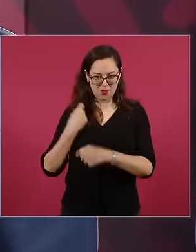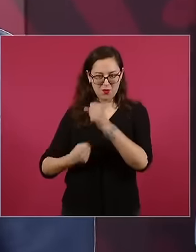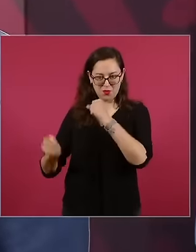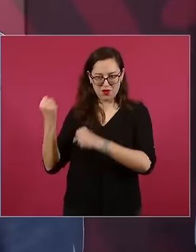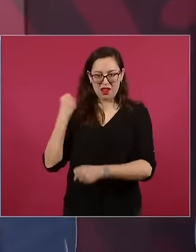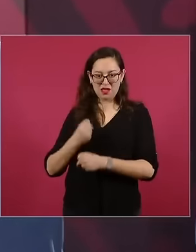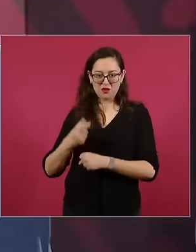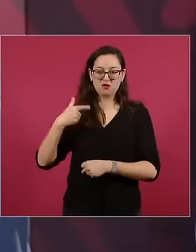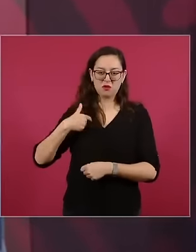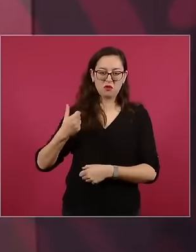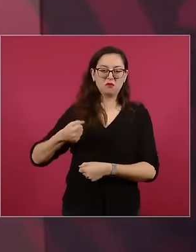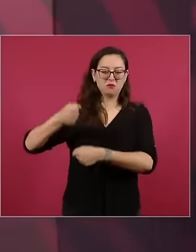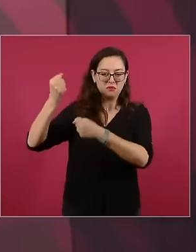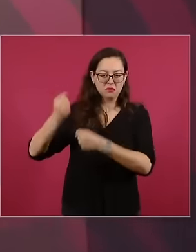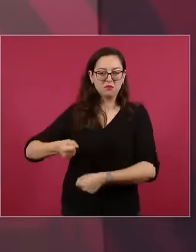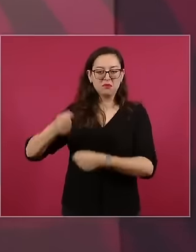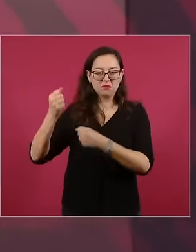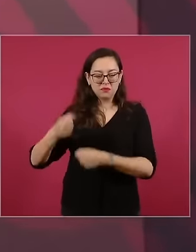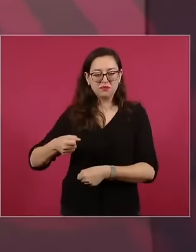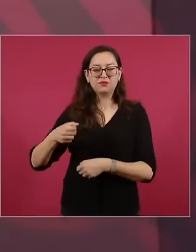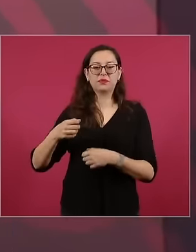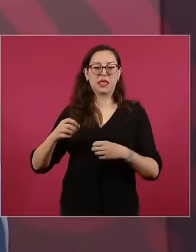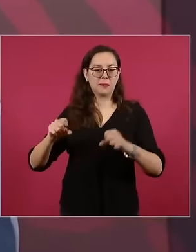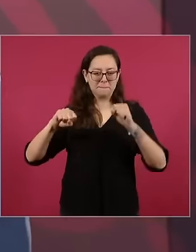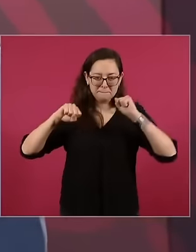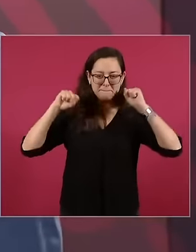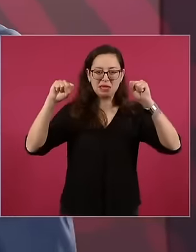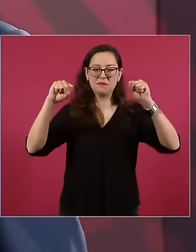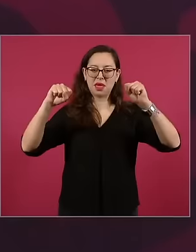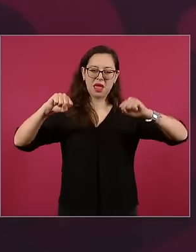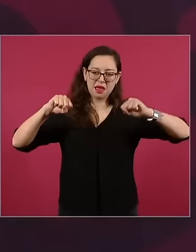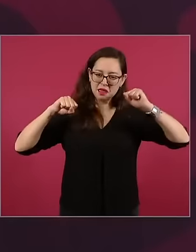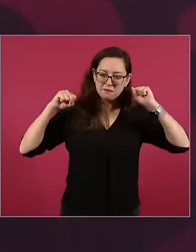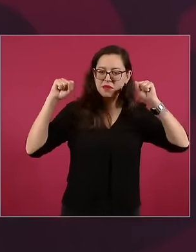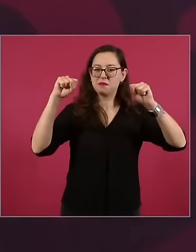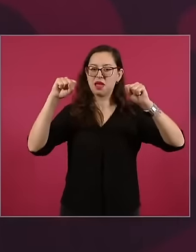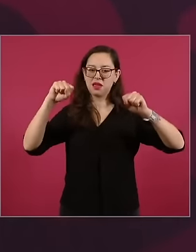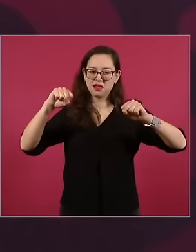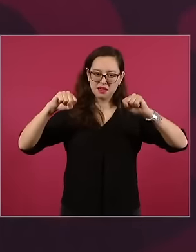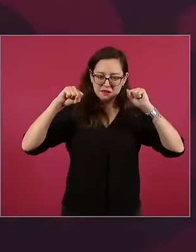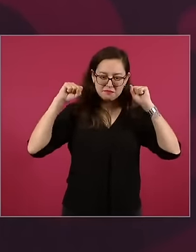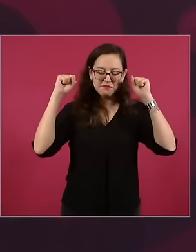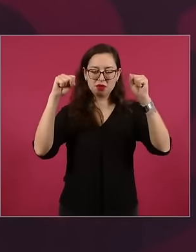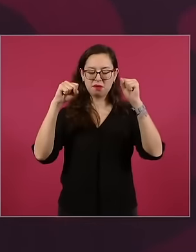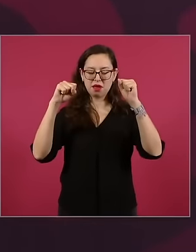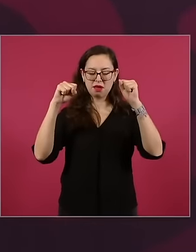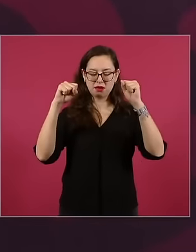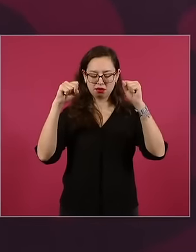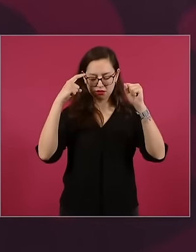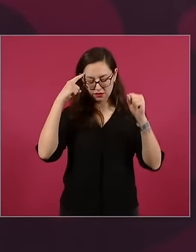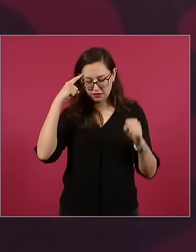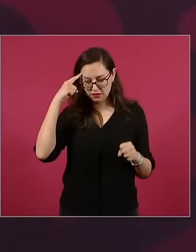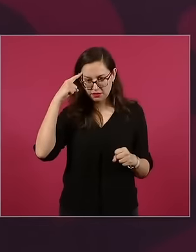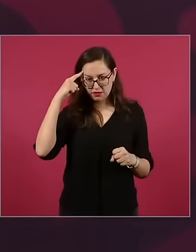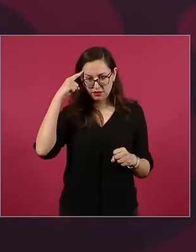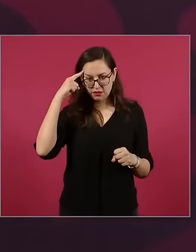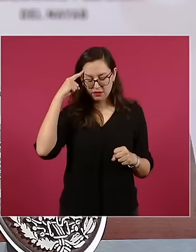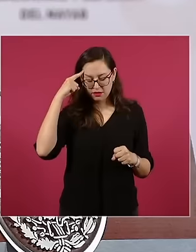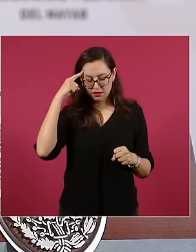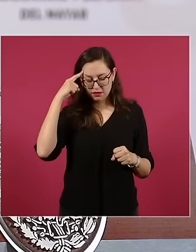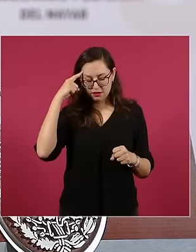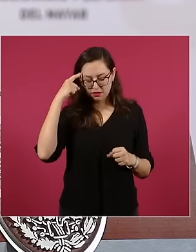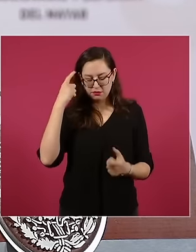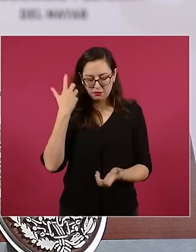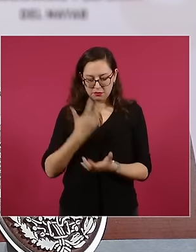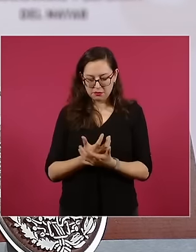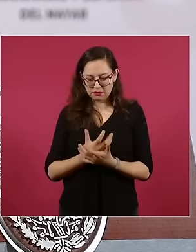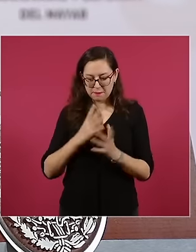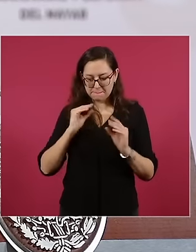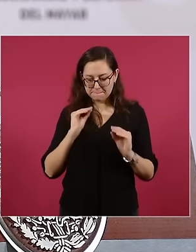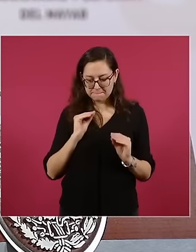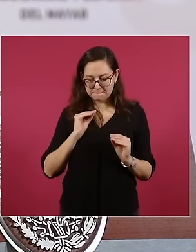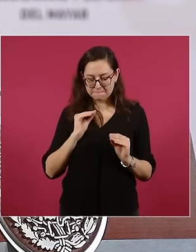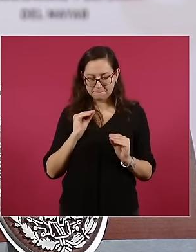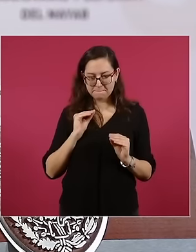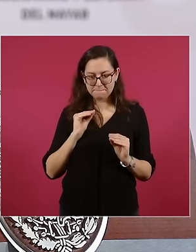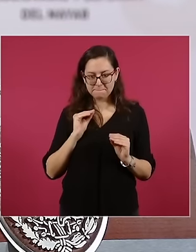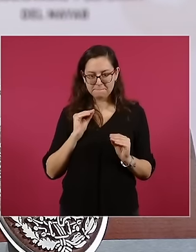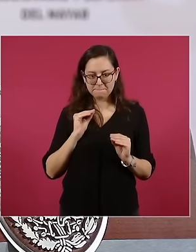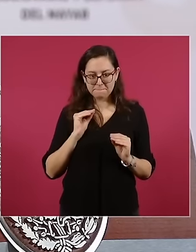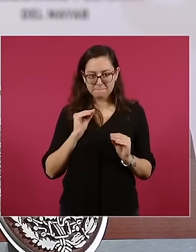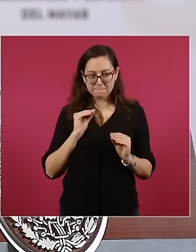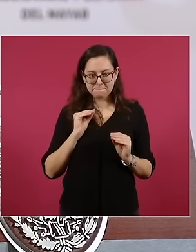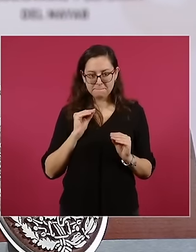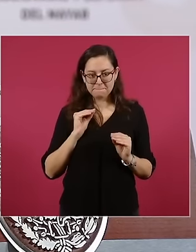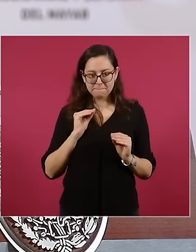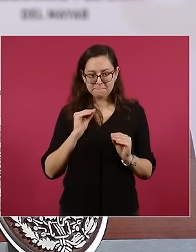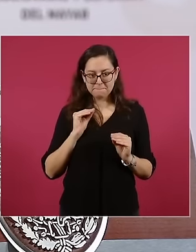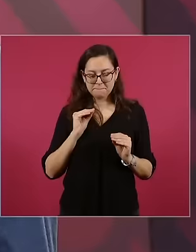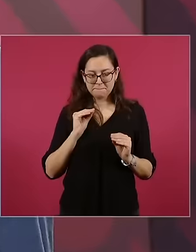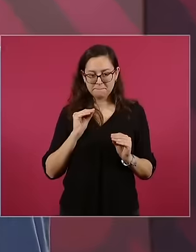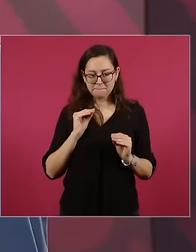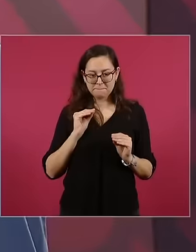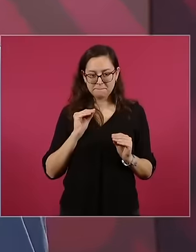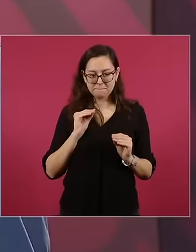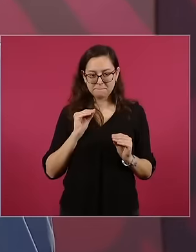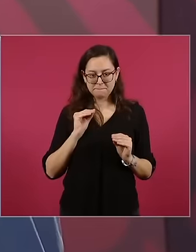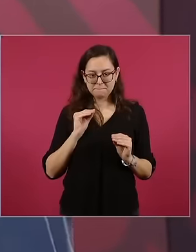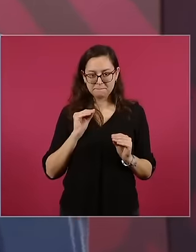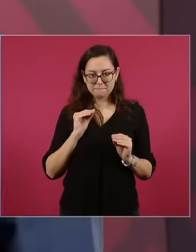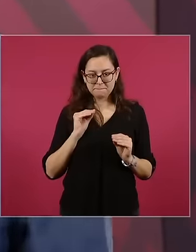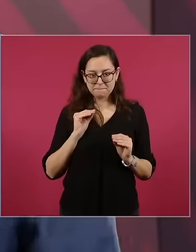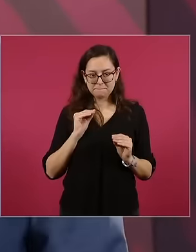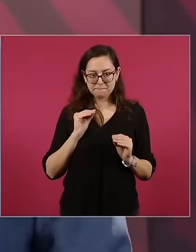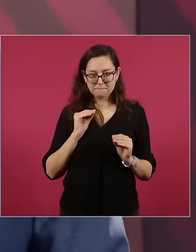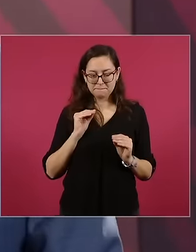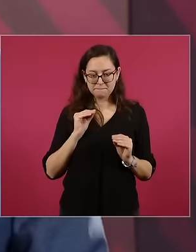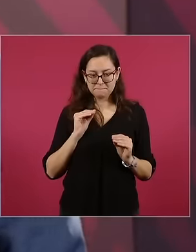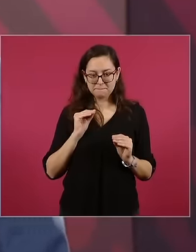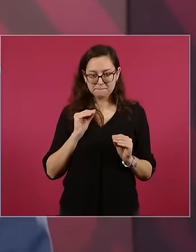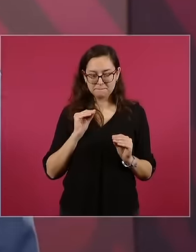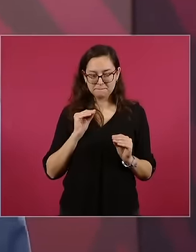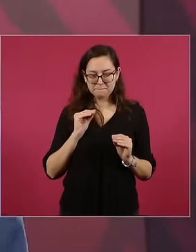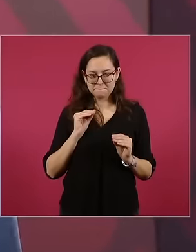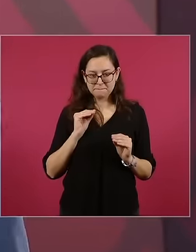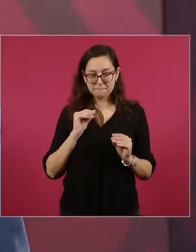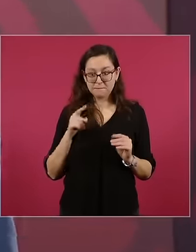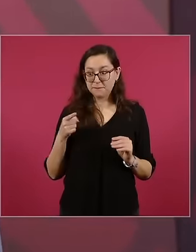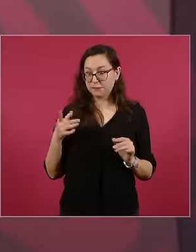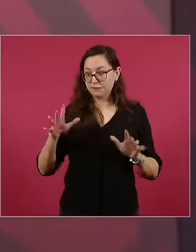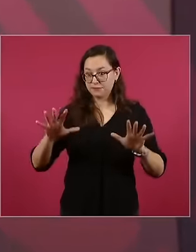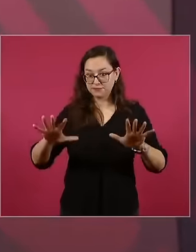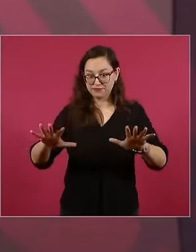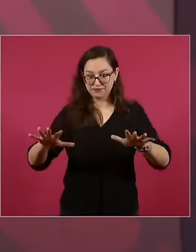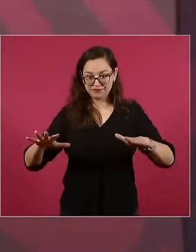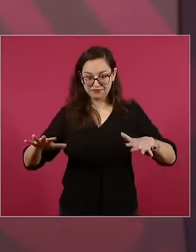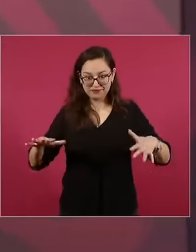Viva Viva and at that I stopped and paused and said and the people were turned on by the living